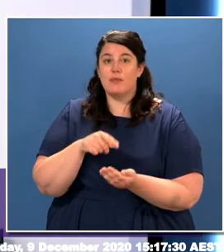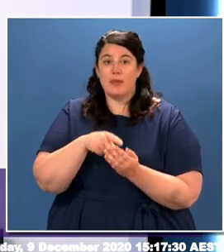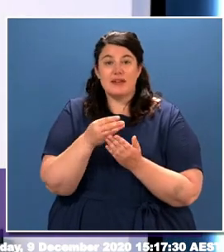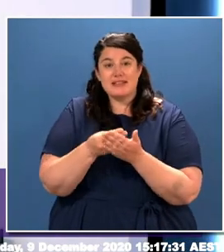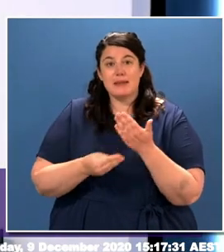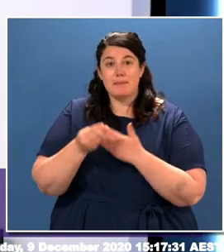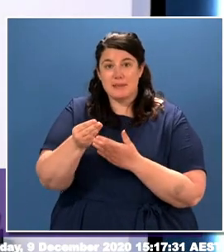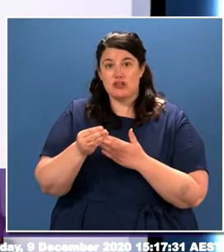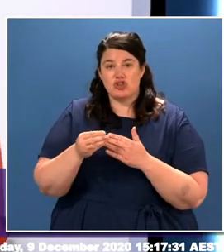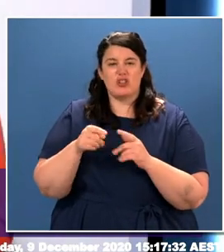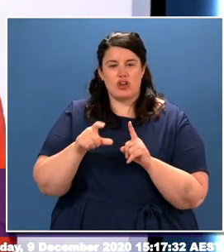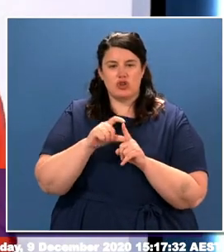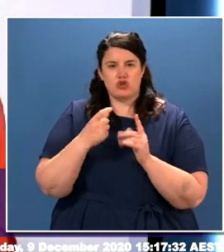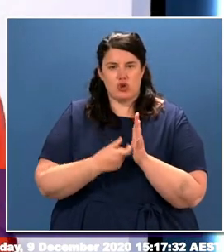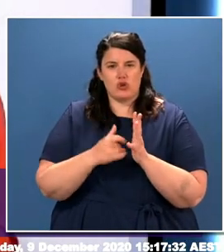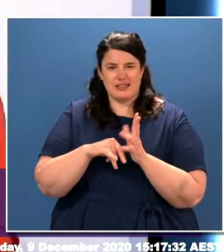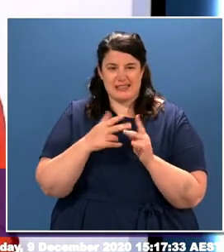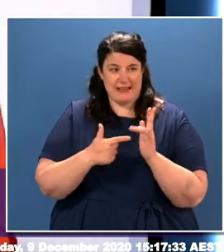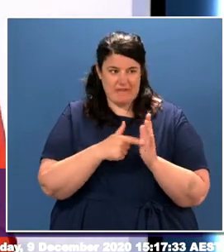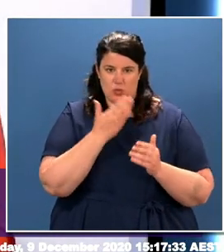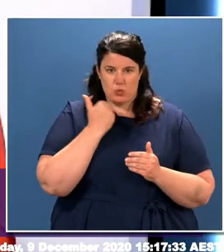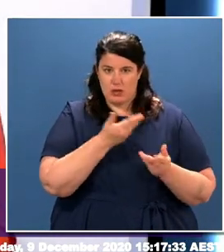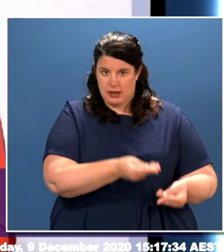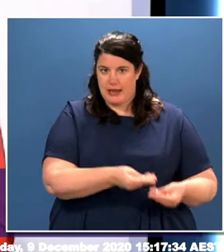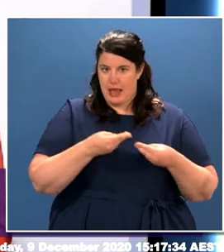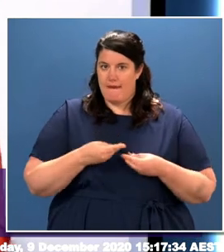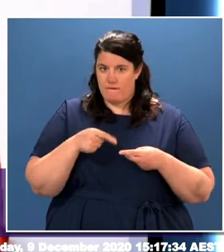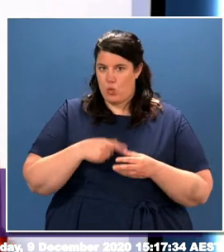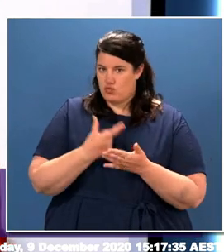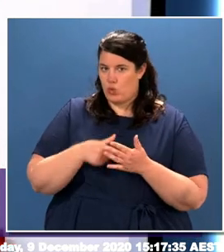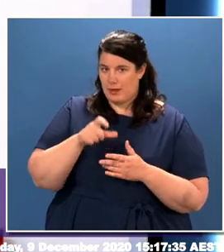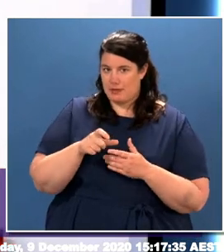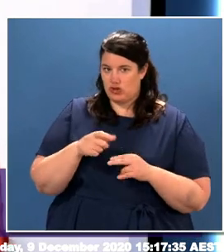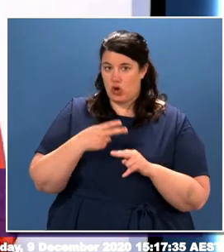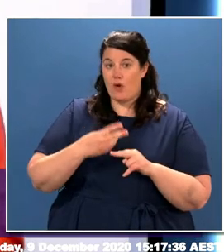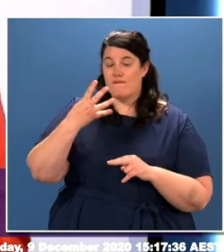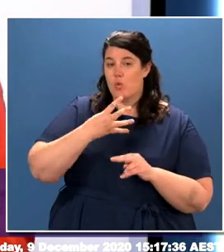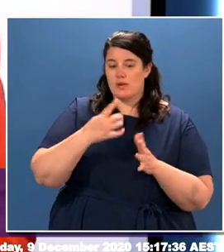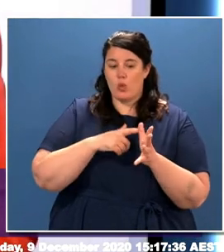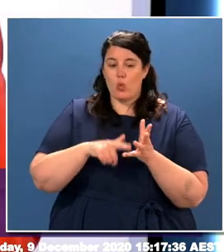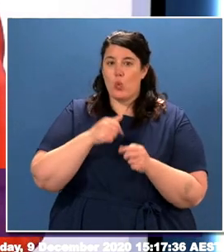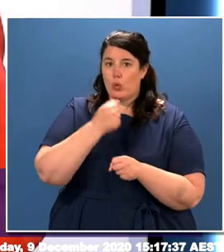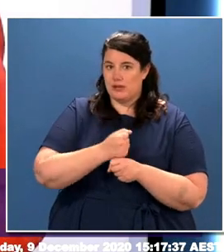that Dr Stafford provided to you with others to the Royal Commission on the 14th of August. That's correct.